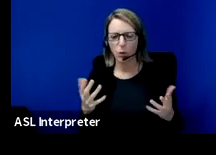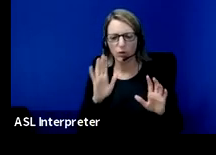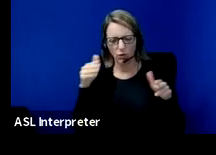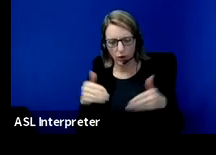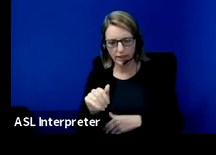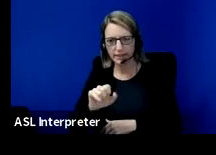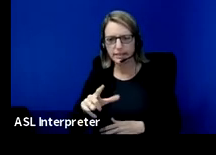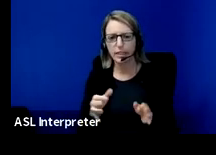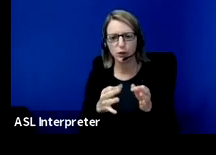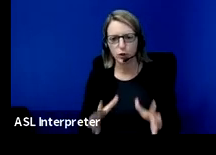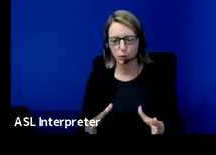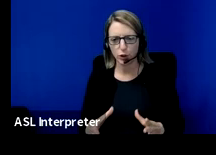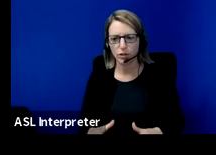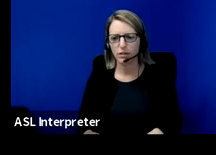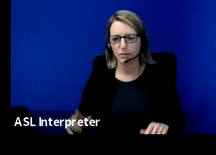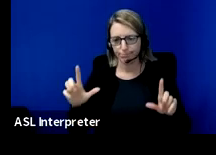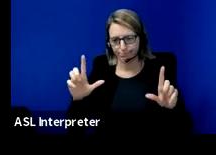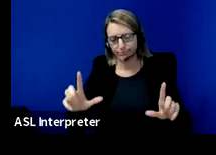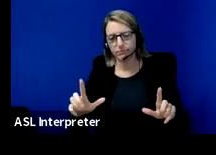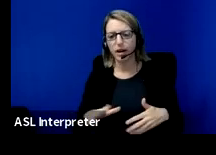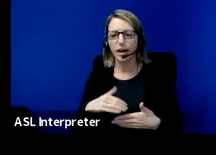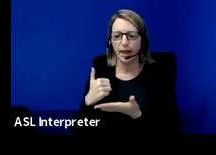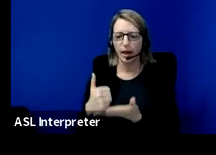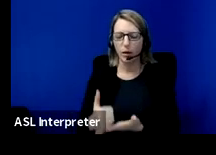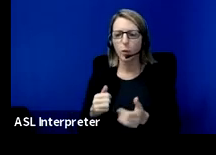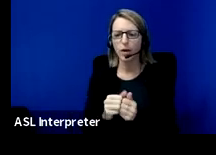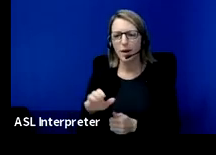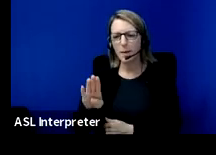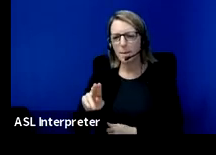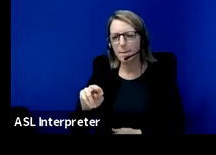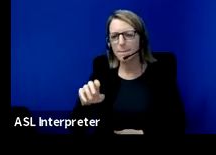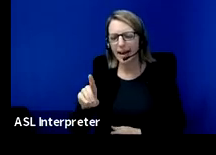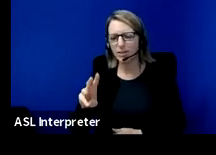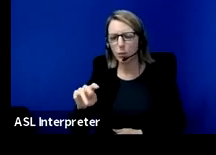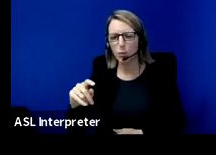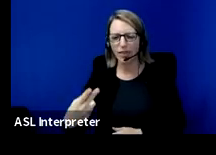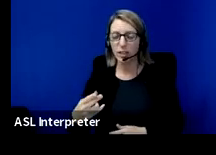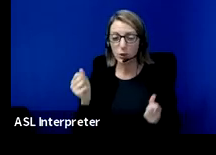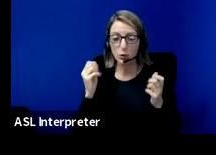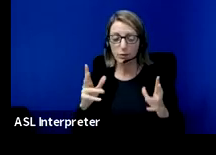ESD 112-- Kristina Wambold: That's up in the corner and help with the bandwidth. When we have too many people into zoom it can really slow things down.